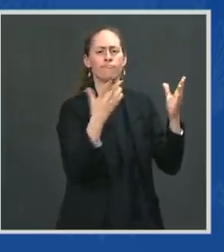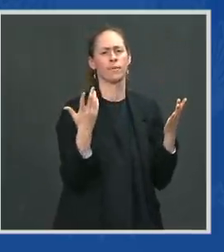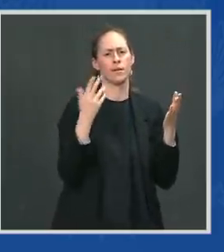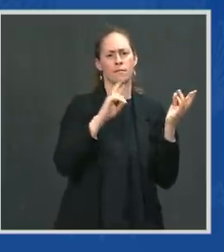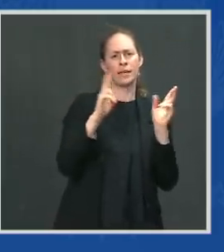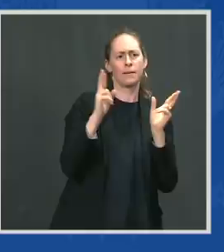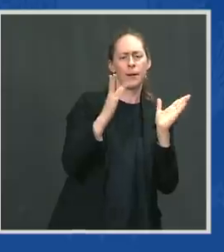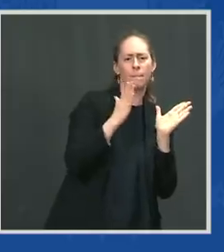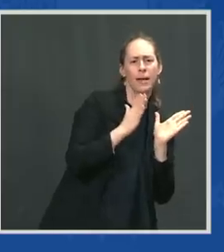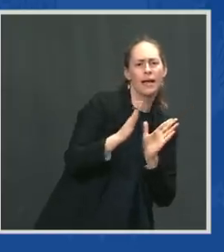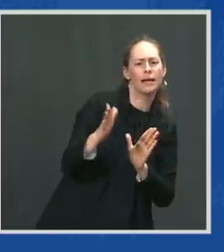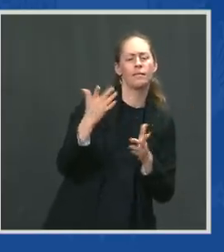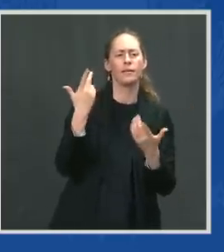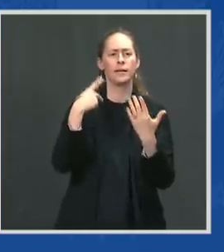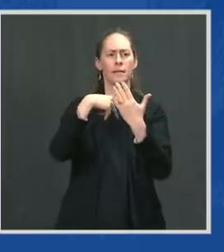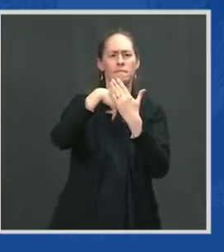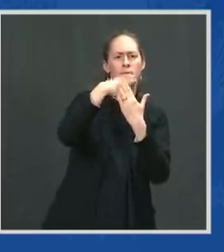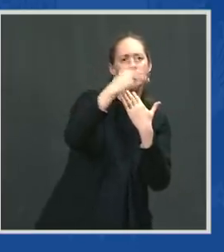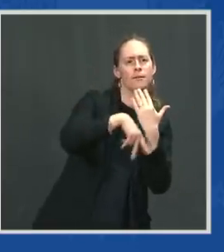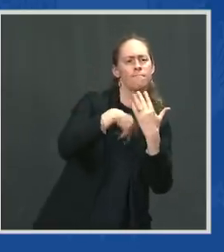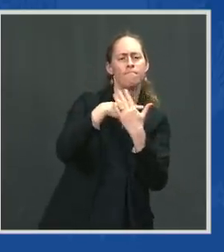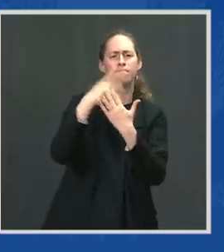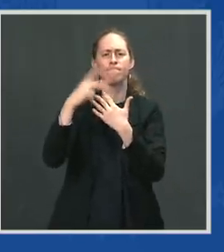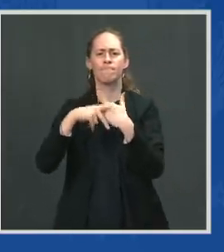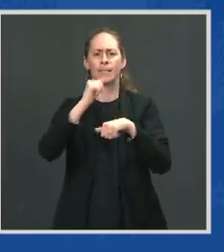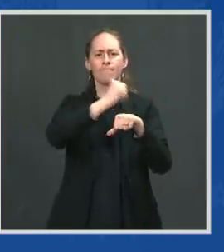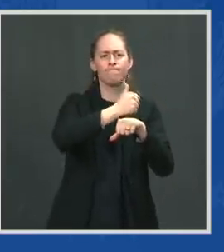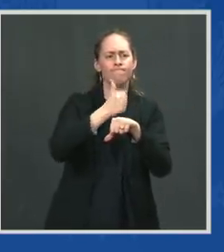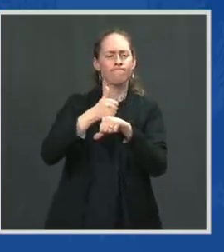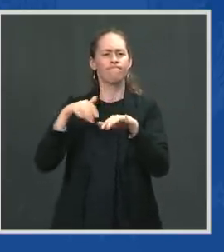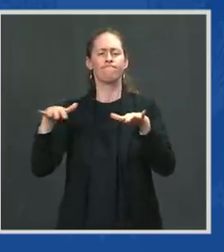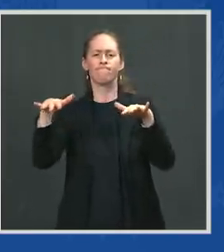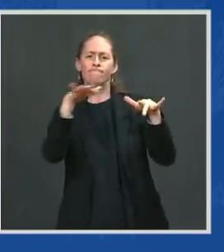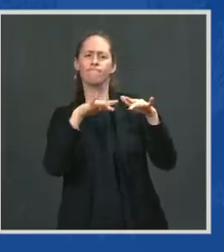and the substantial assets in the region to prevent reemergence of terrorists --